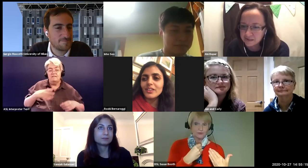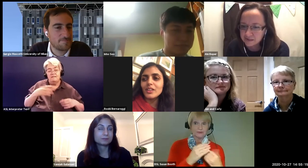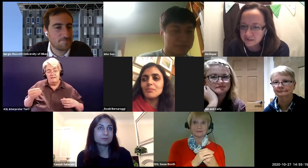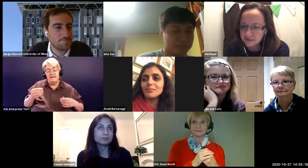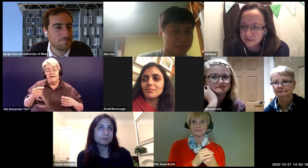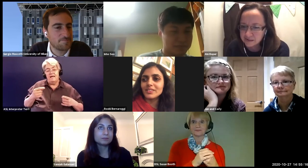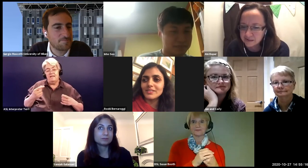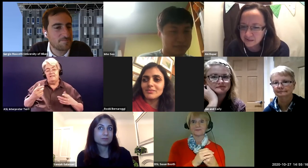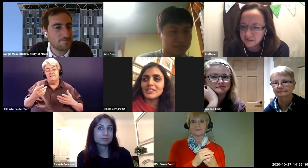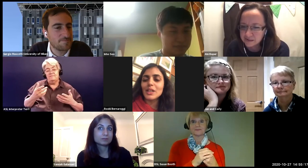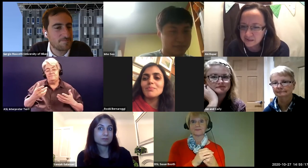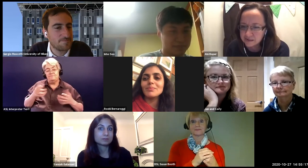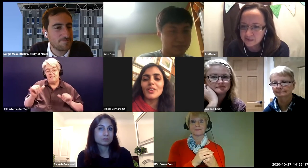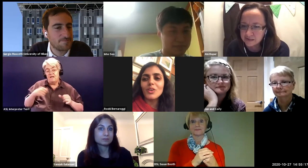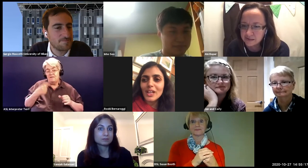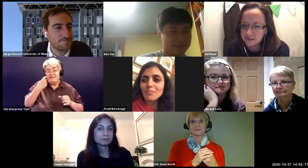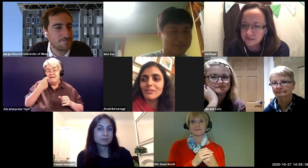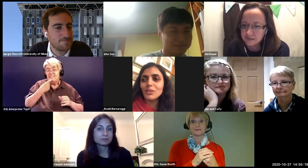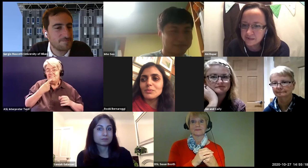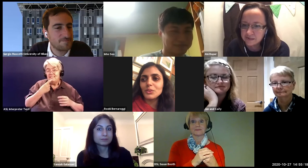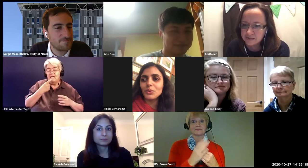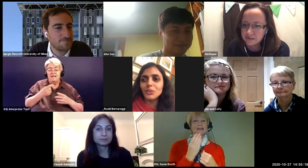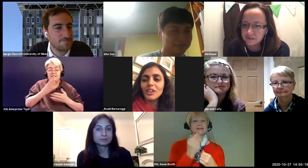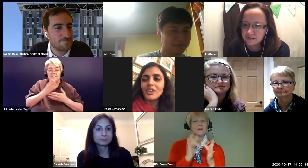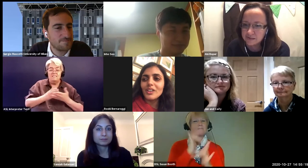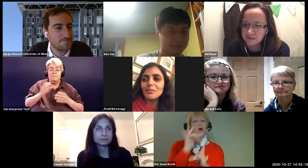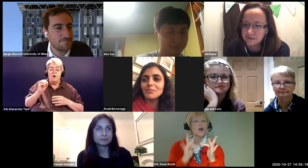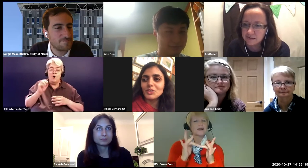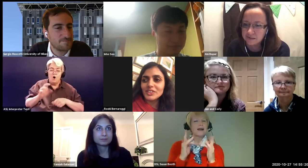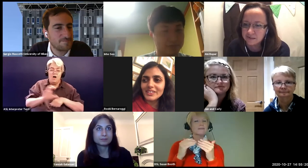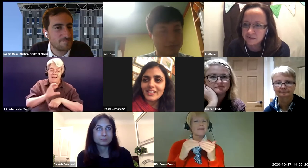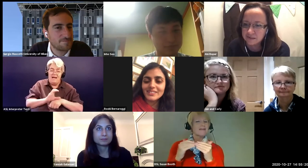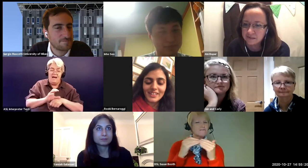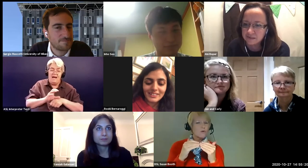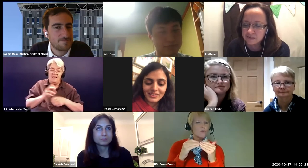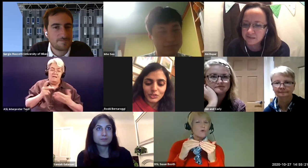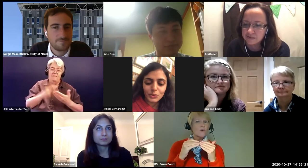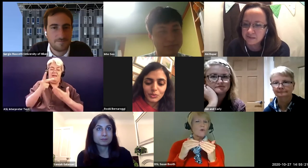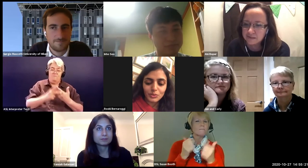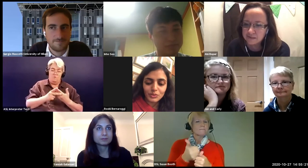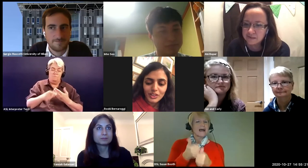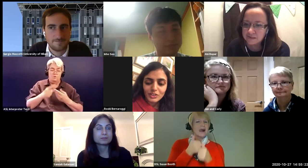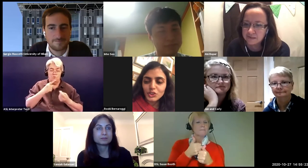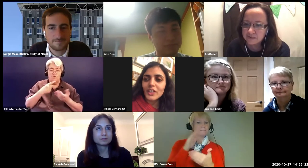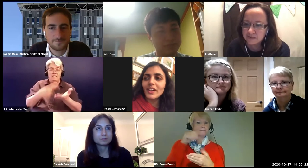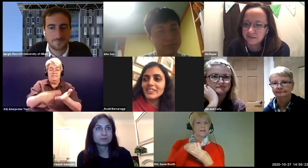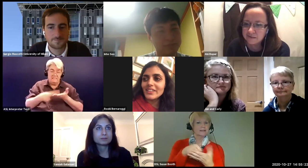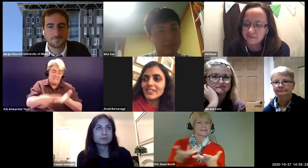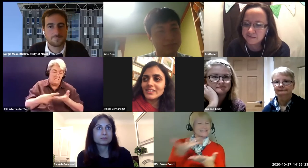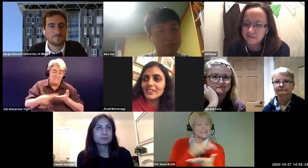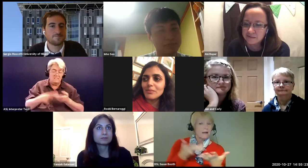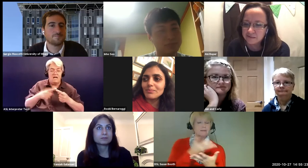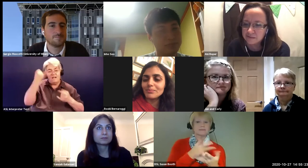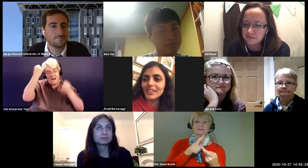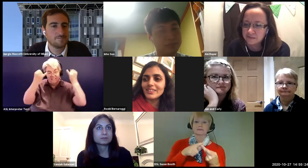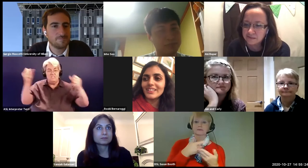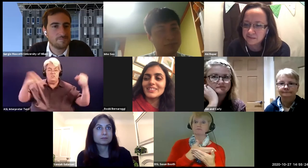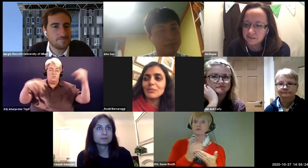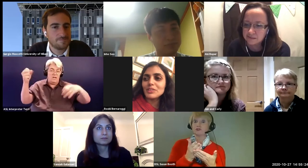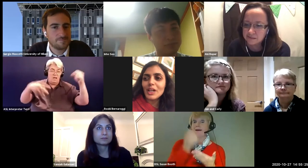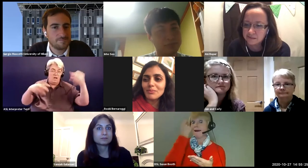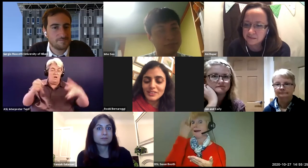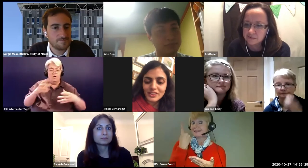um some online platforms to um to discuss and to to share ideas um at the same time such as